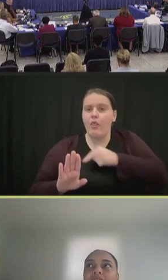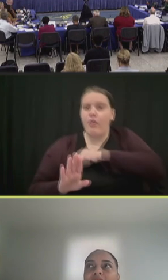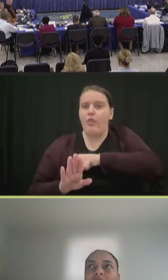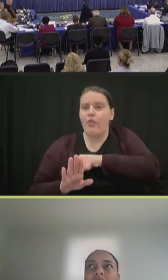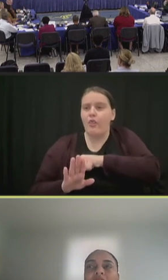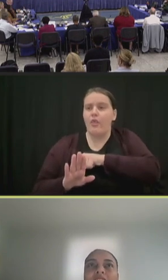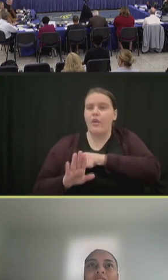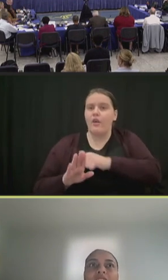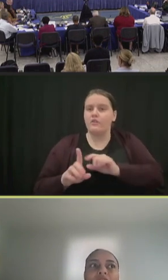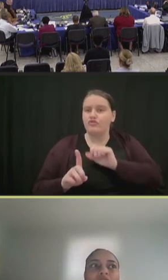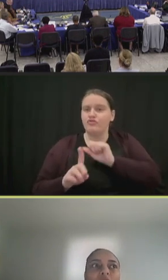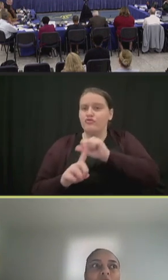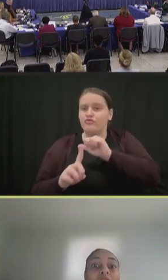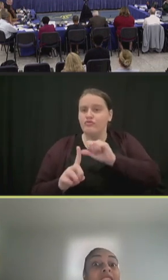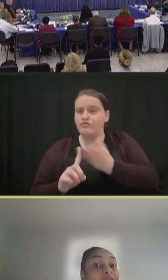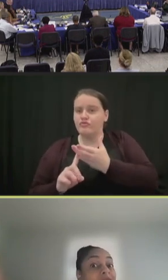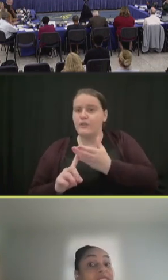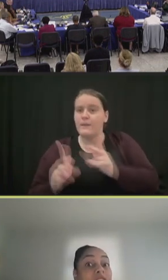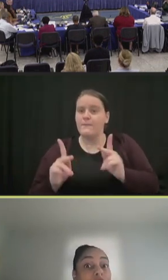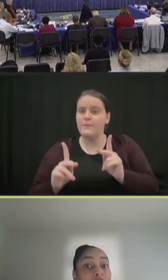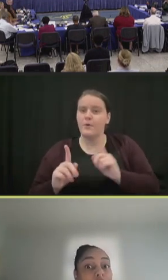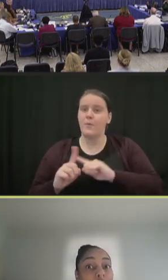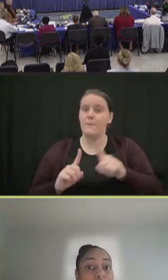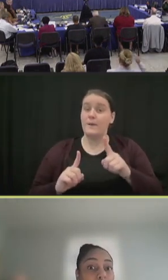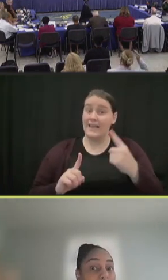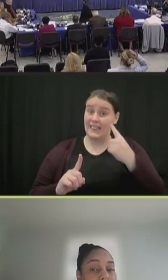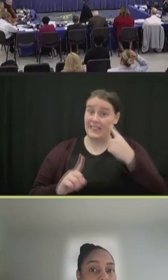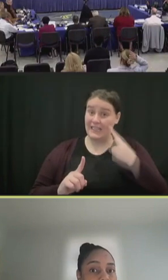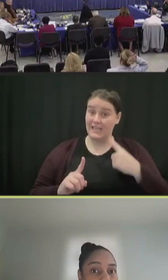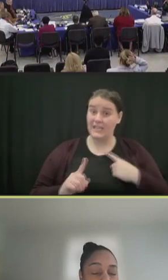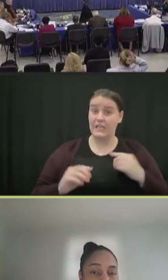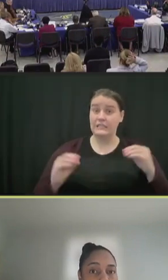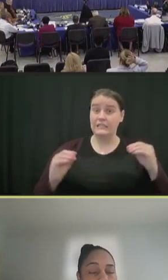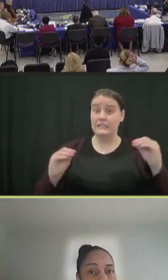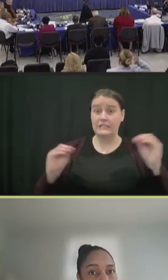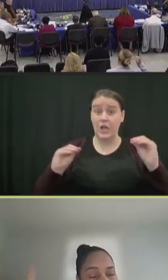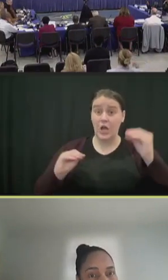Things like, you know, "I can't have a flu and COVID vaccine at the same time,"